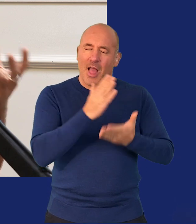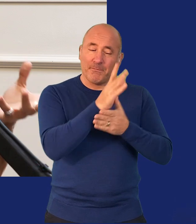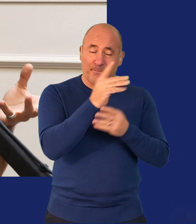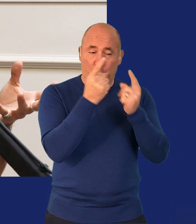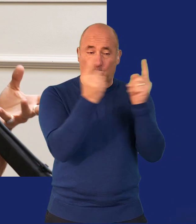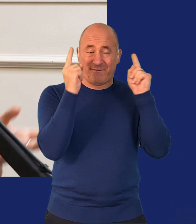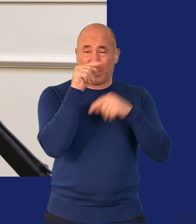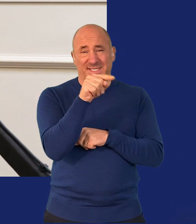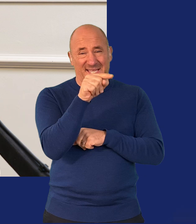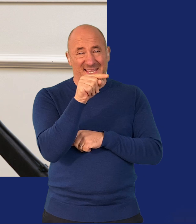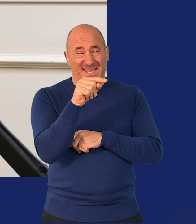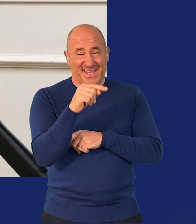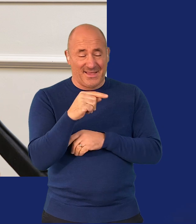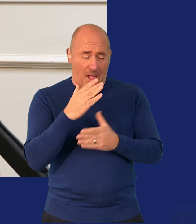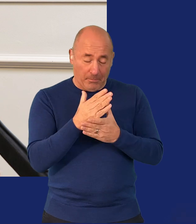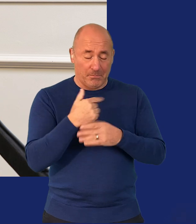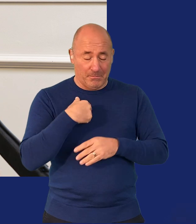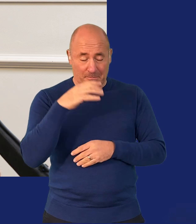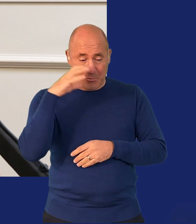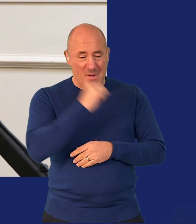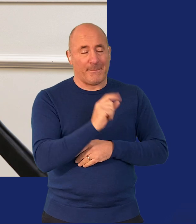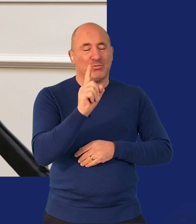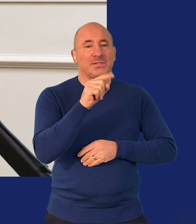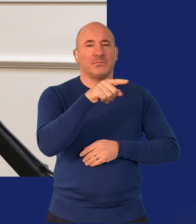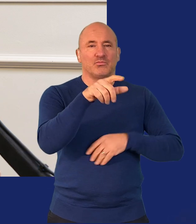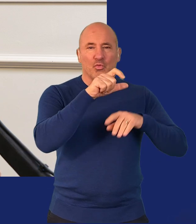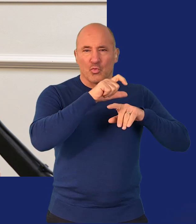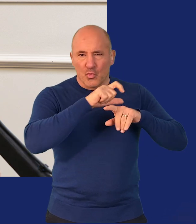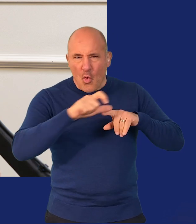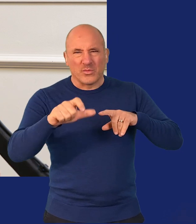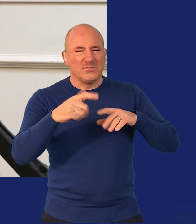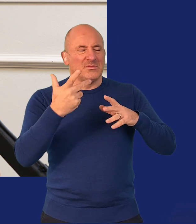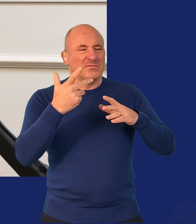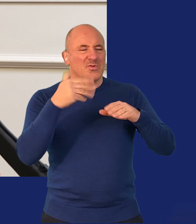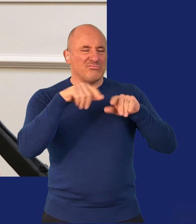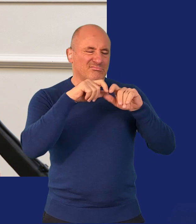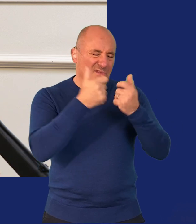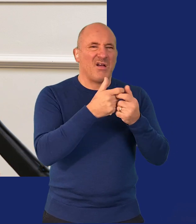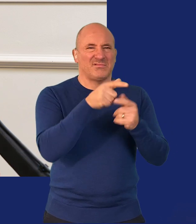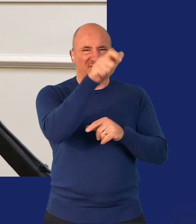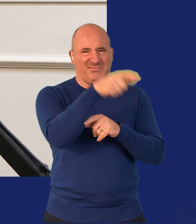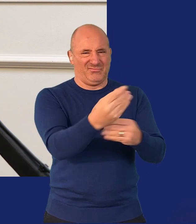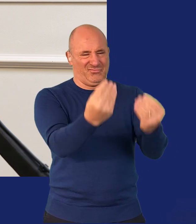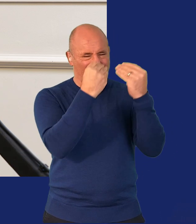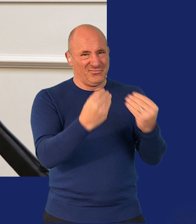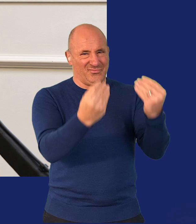I was a university, like, 'cause I certainly remember the courses and